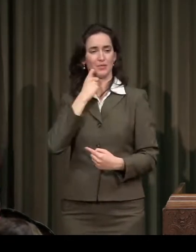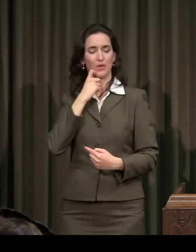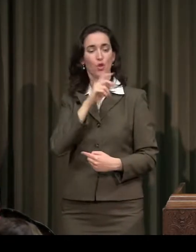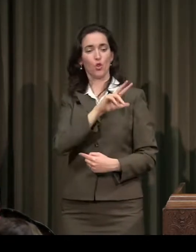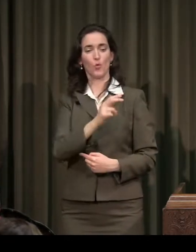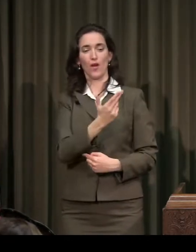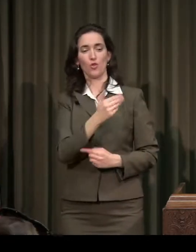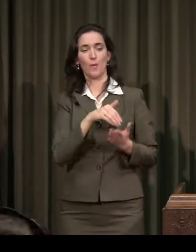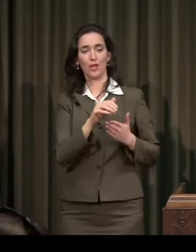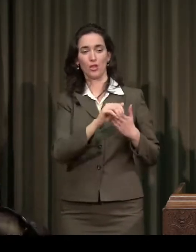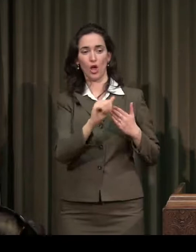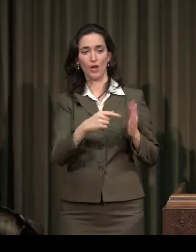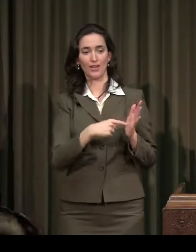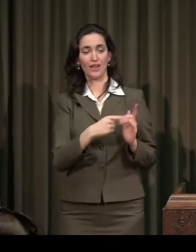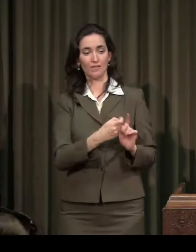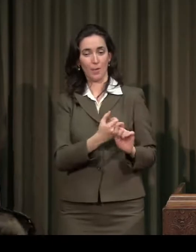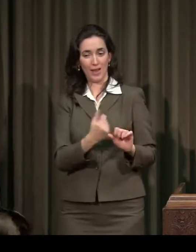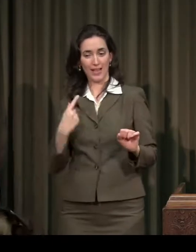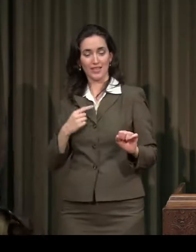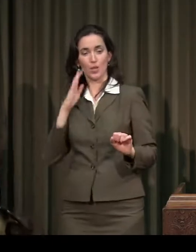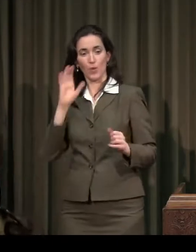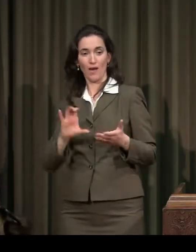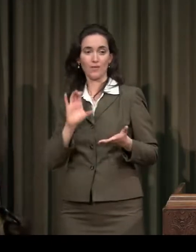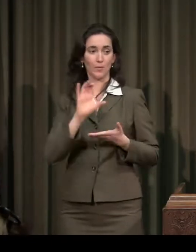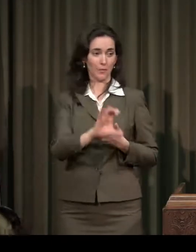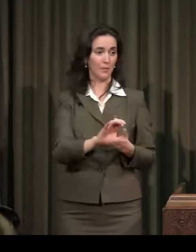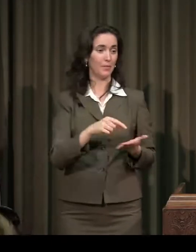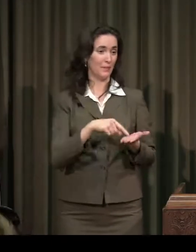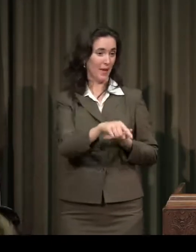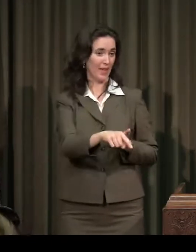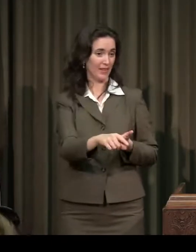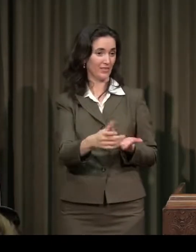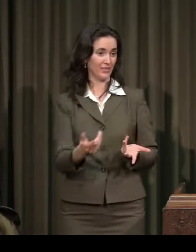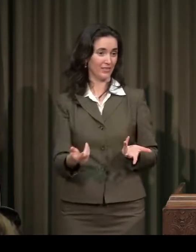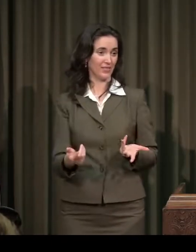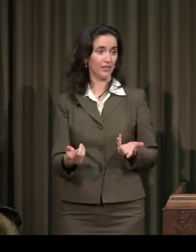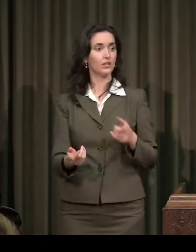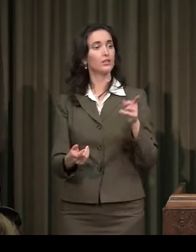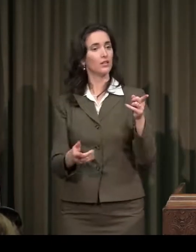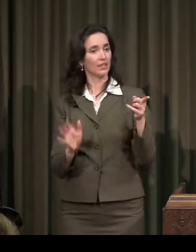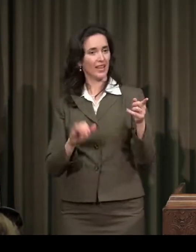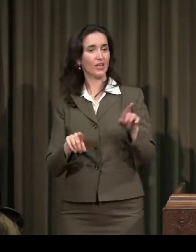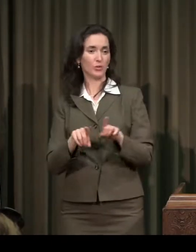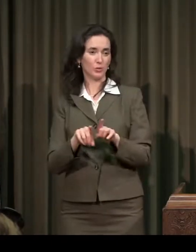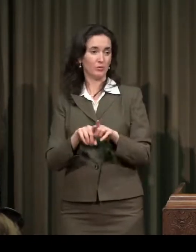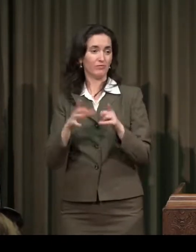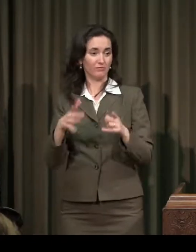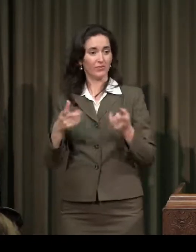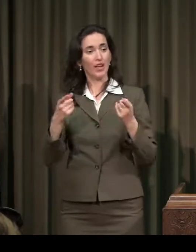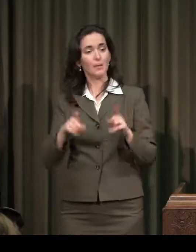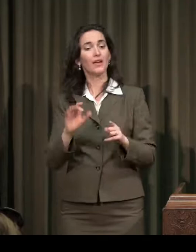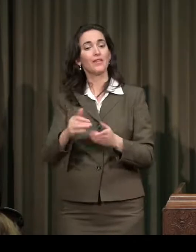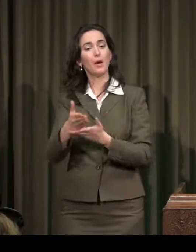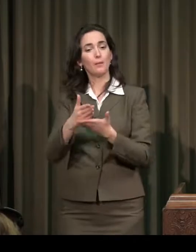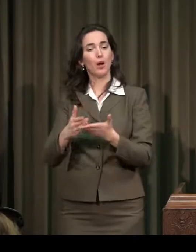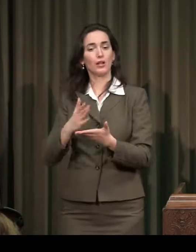debt that rolled over from last year and that too was avoidable and that too was part of my discussions with the